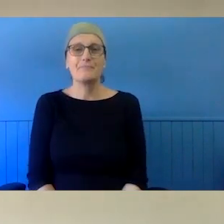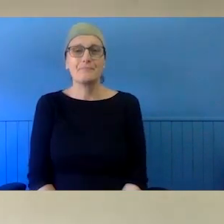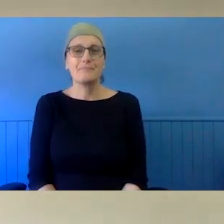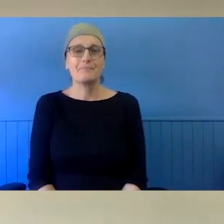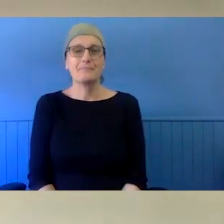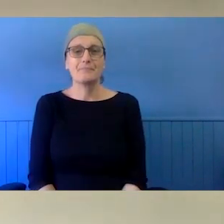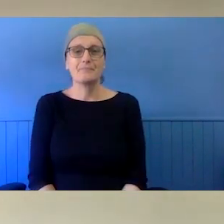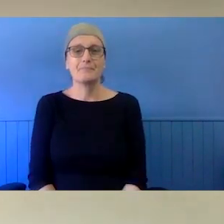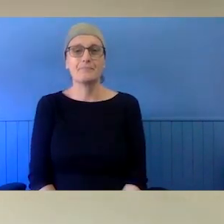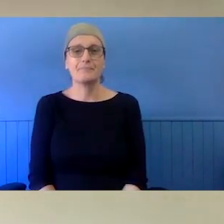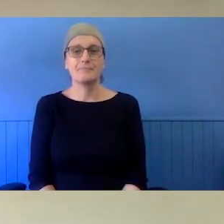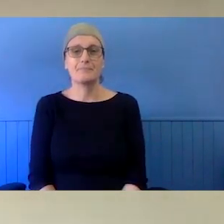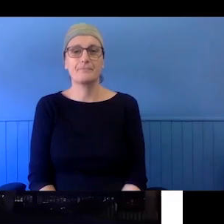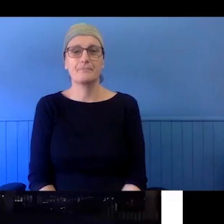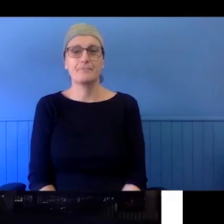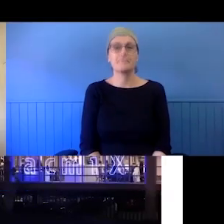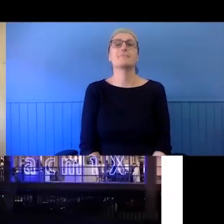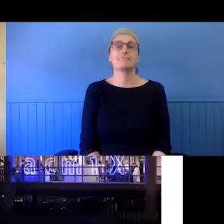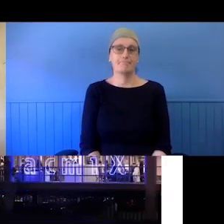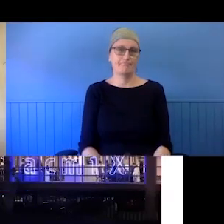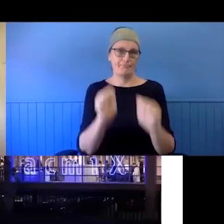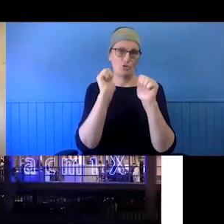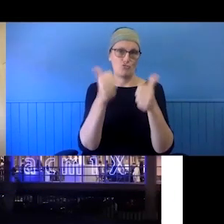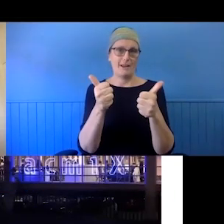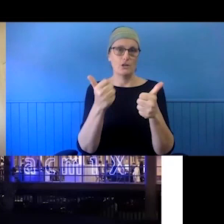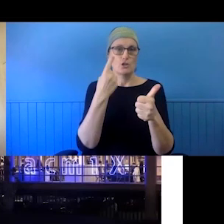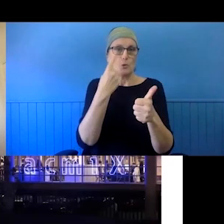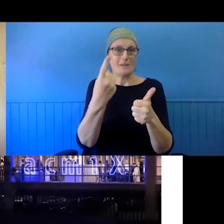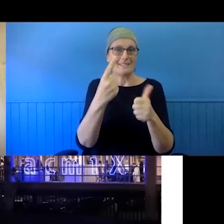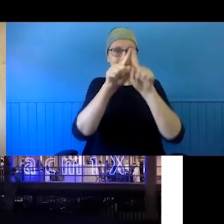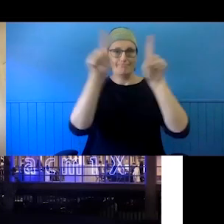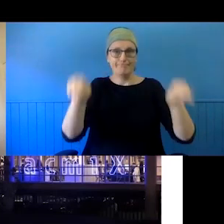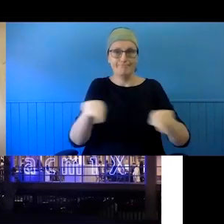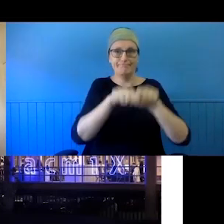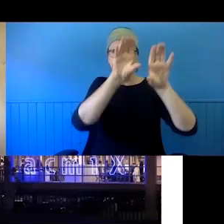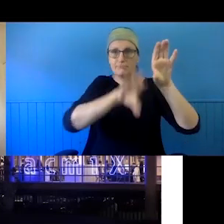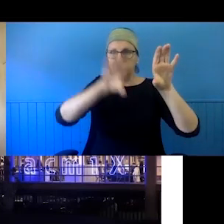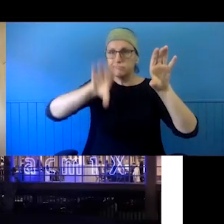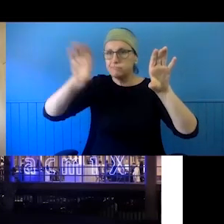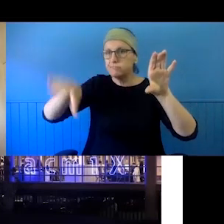should be some slides on the screen. Welcome, everybody. I just want to